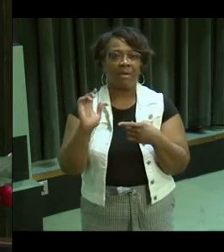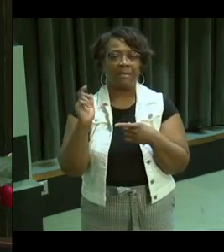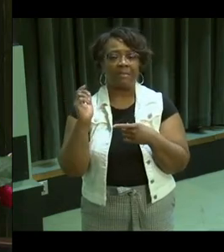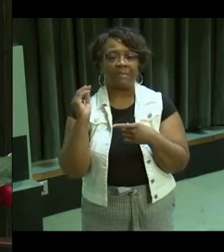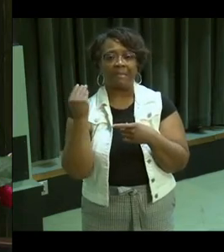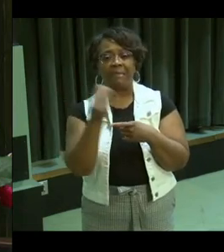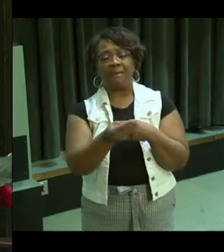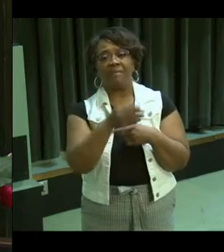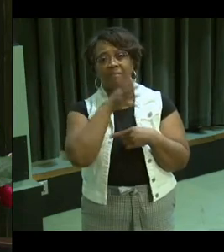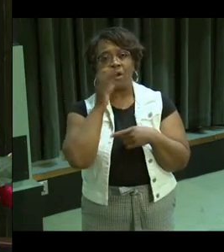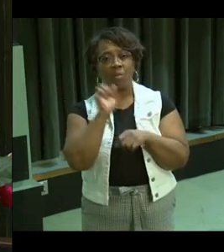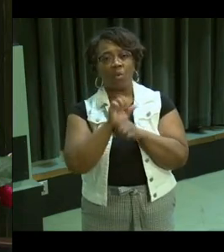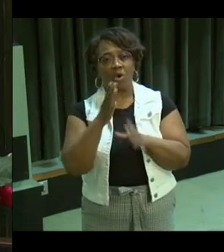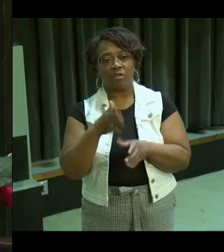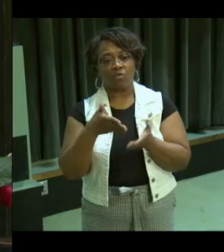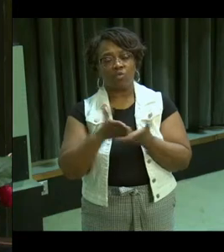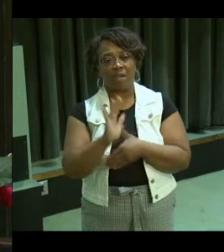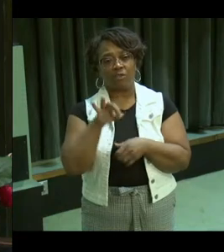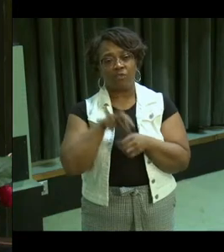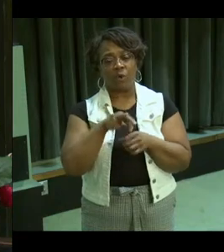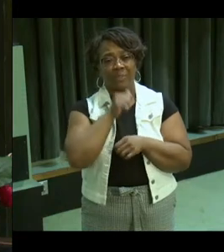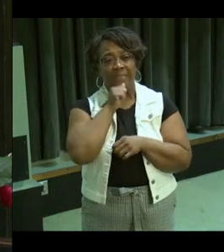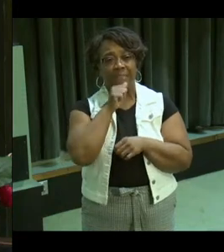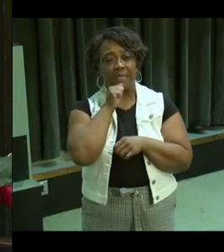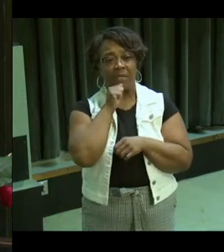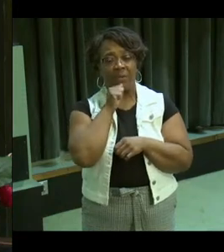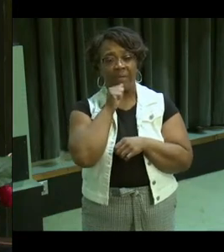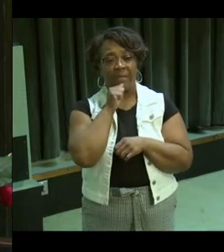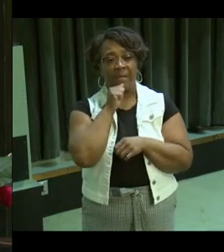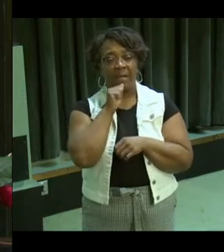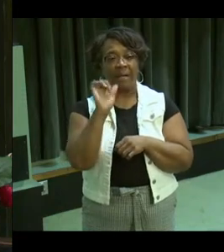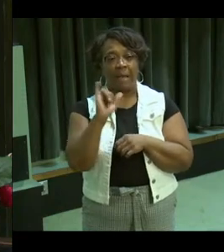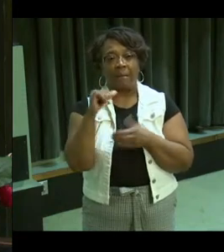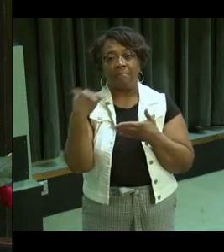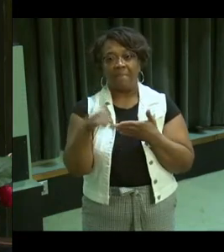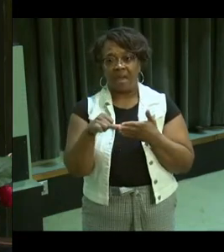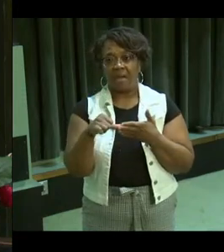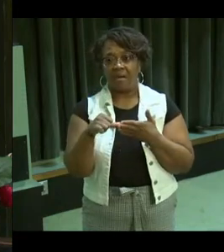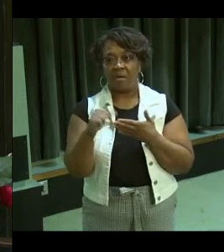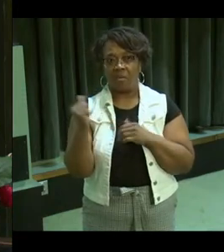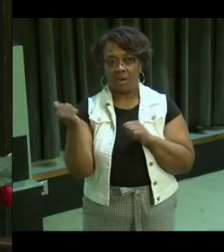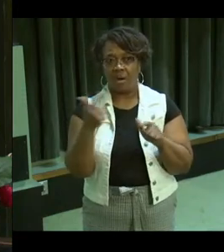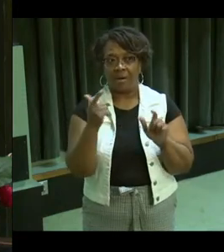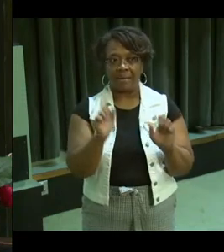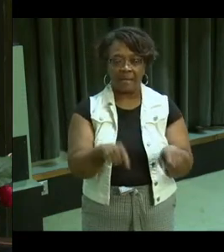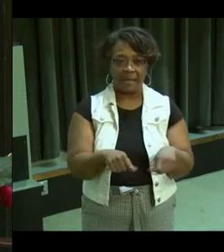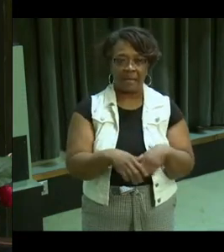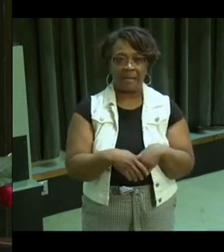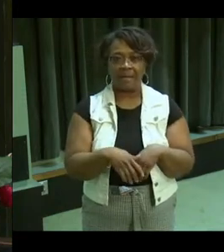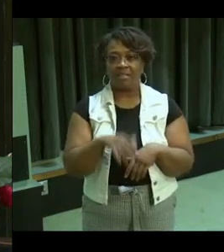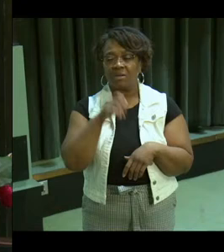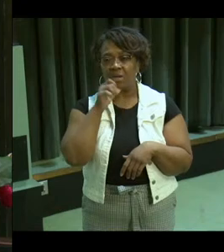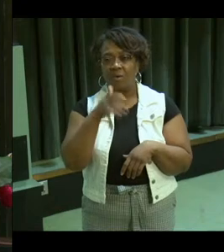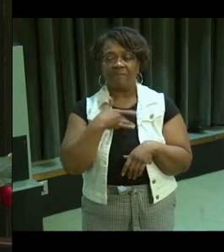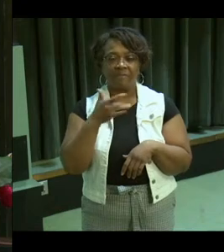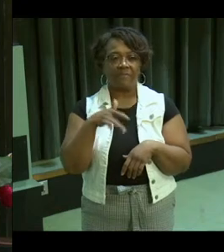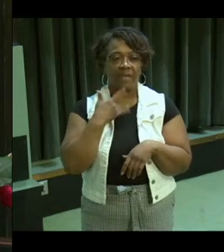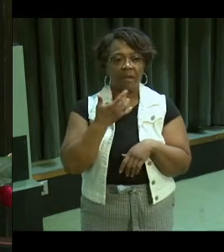farmworkers a right to vote in